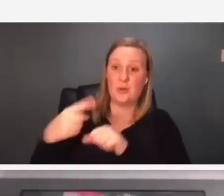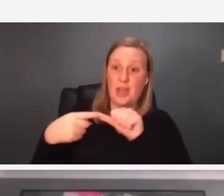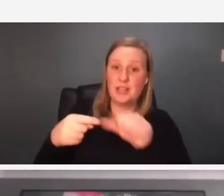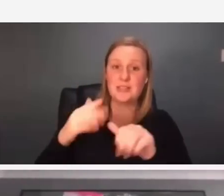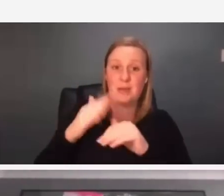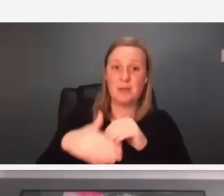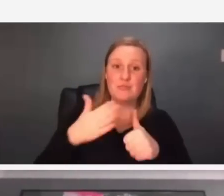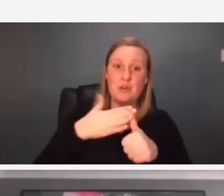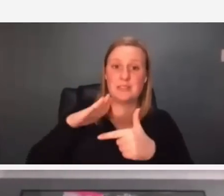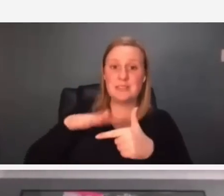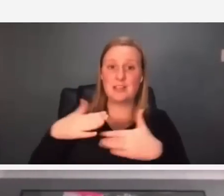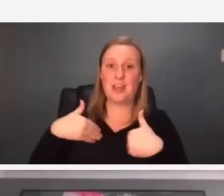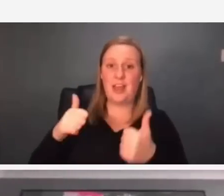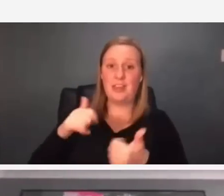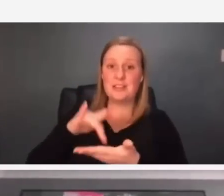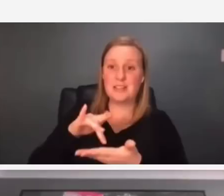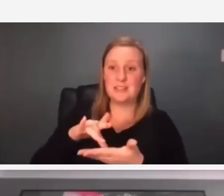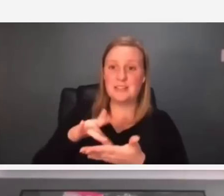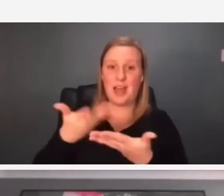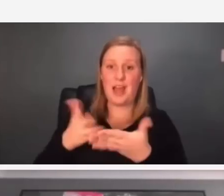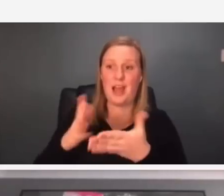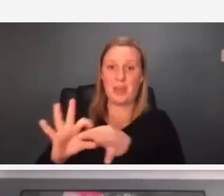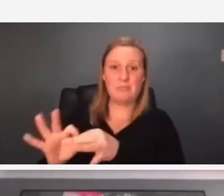we'll throw it open to the panel.